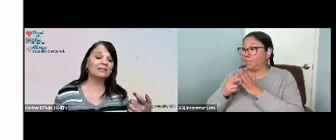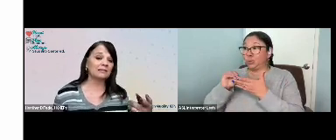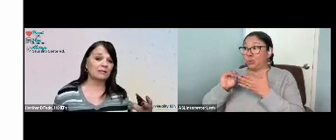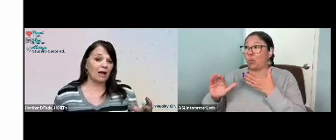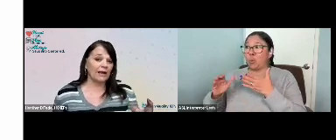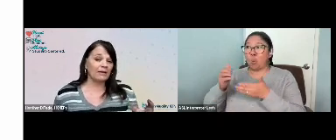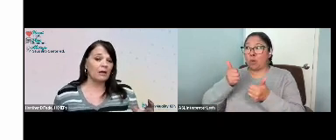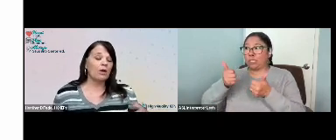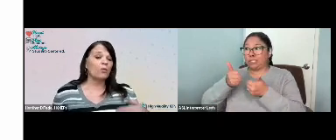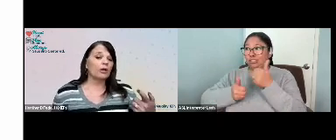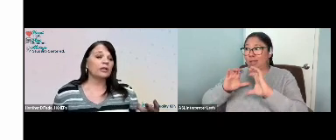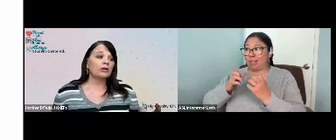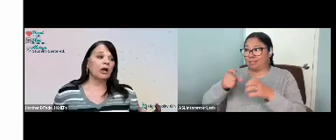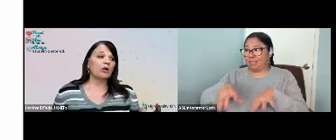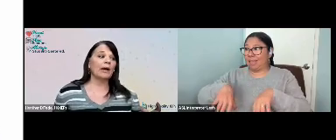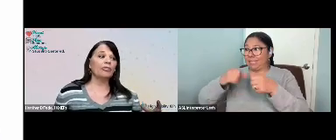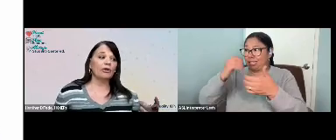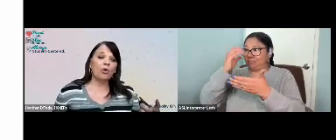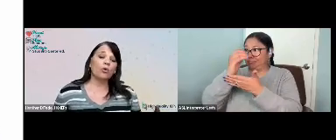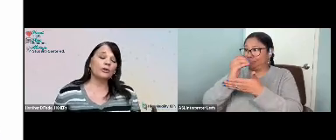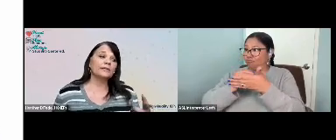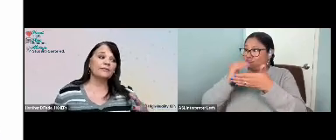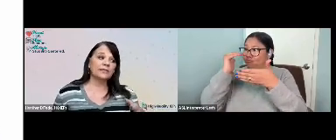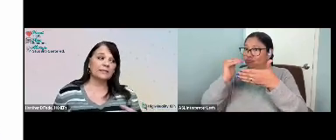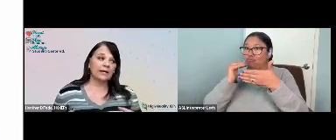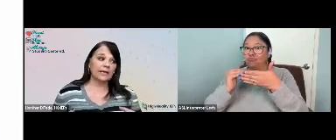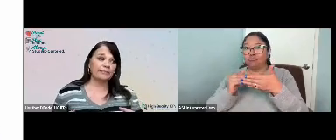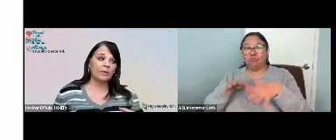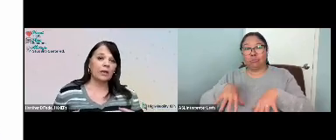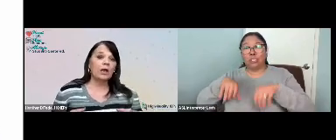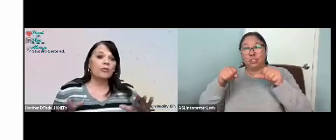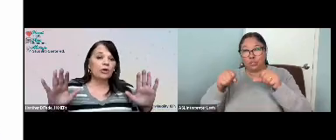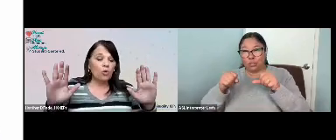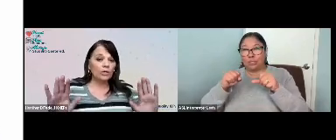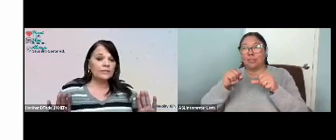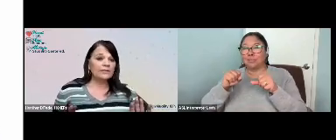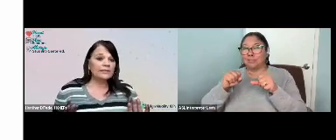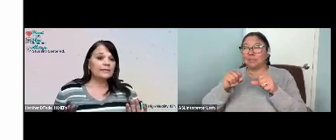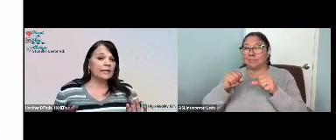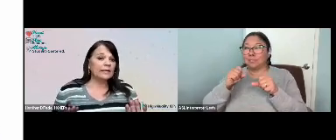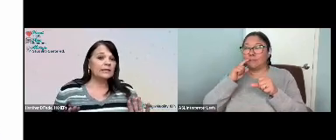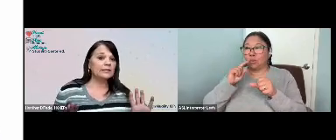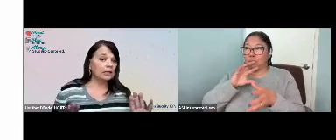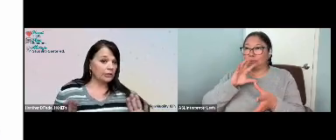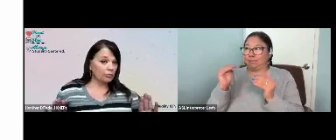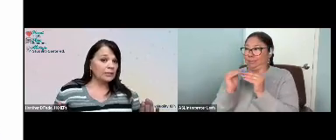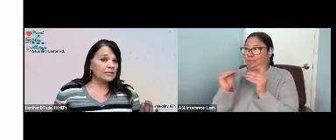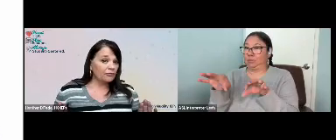on the next slide, we're going to talk about the course of study. The course of study is a little